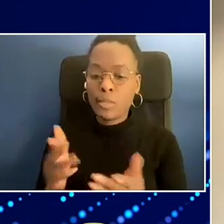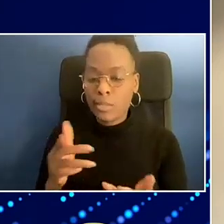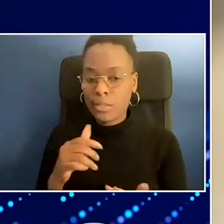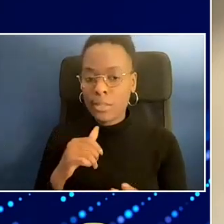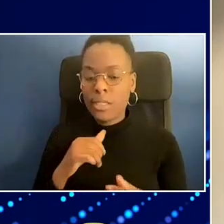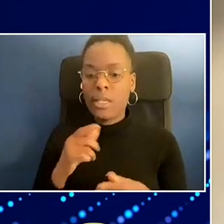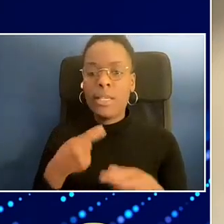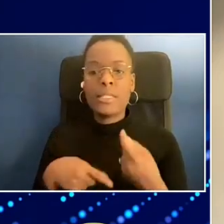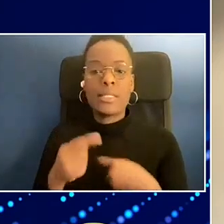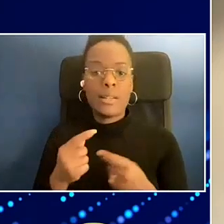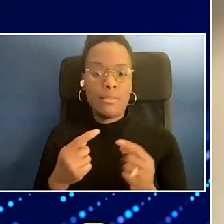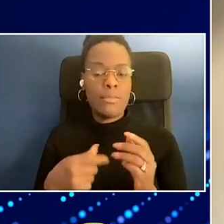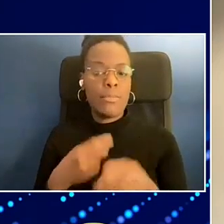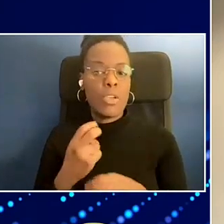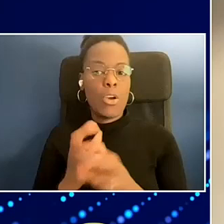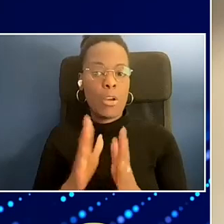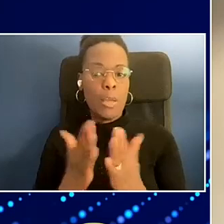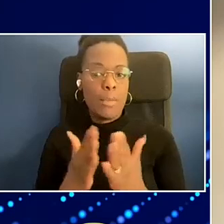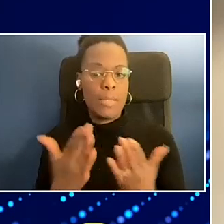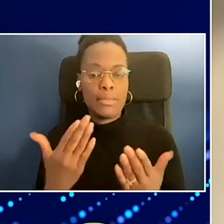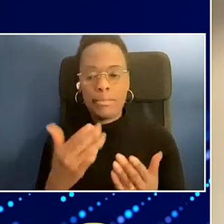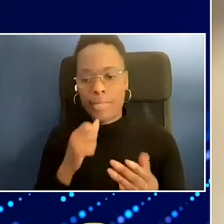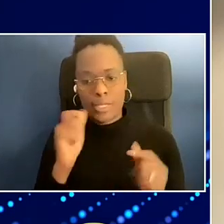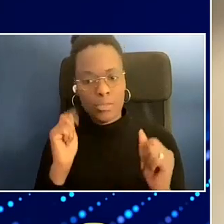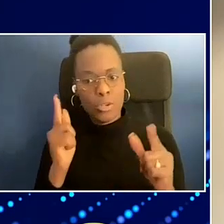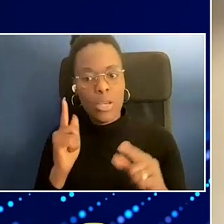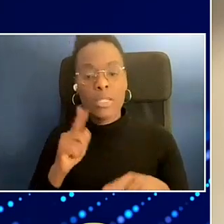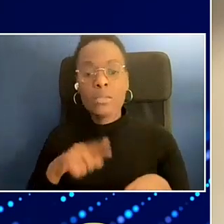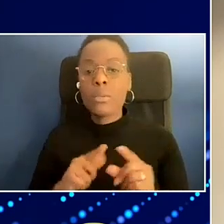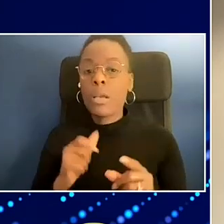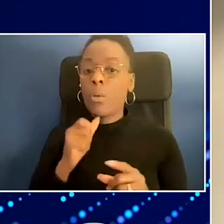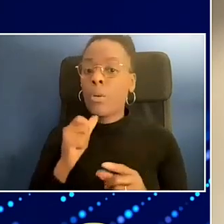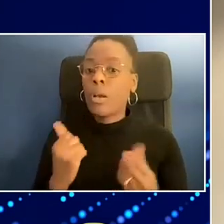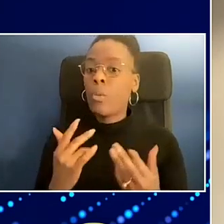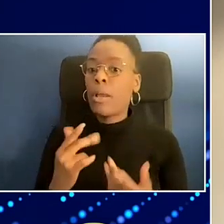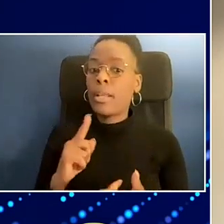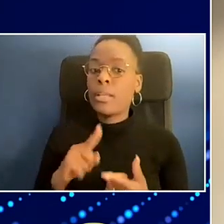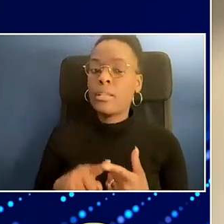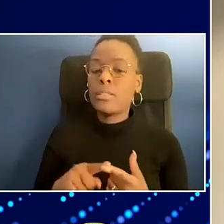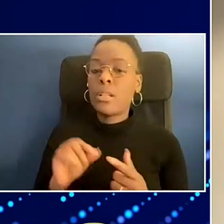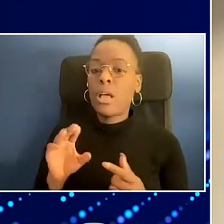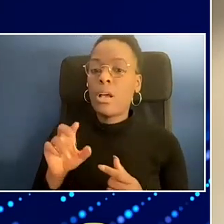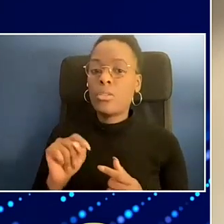But the real difference is we're no longer waiting till October around midterms, when people start scurrying around campus